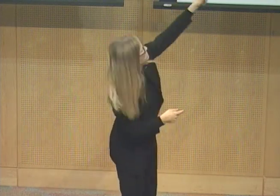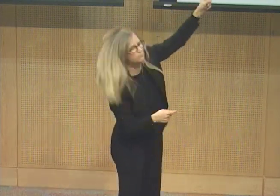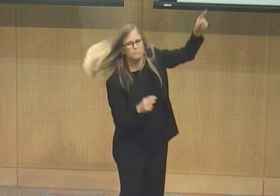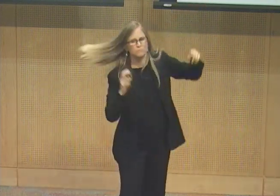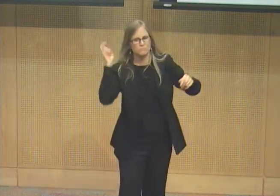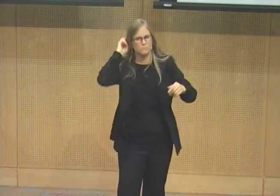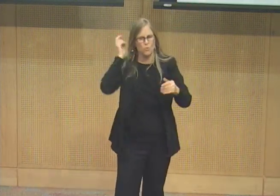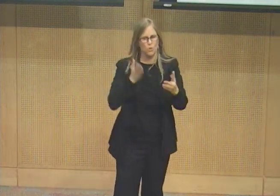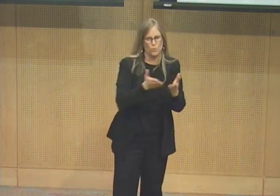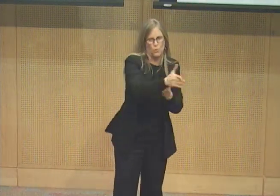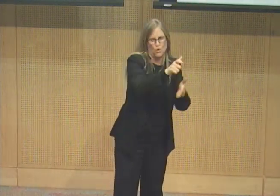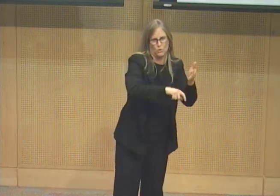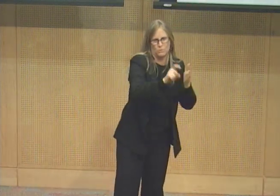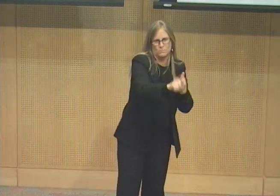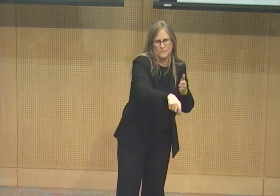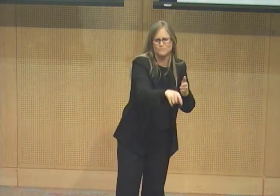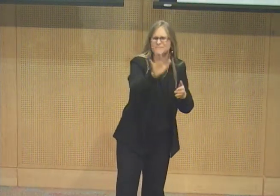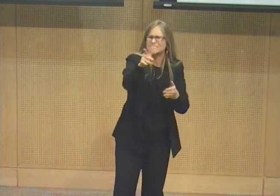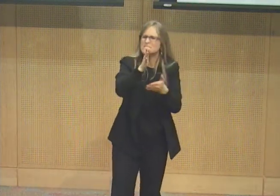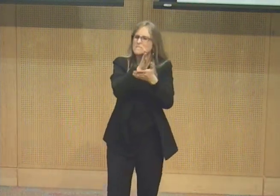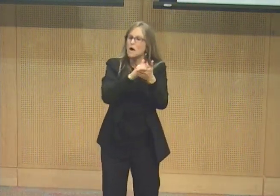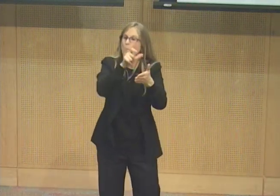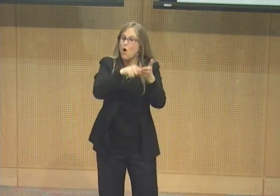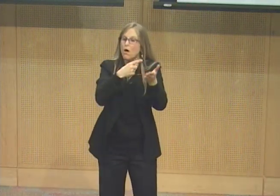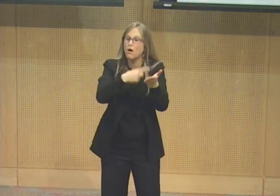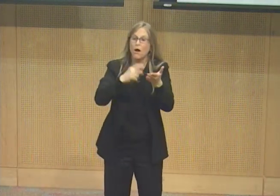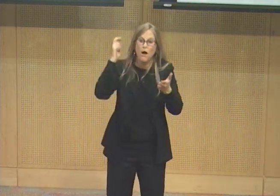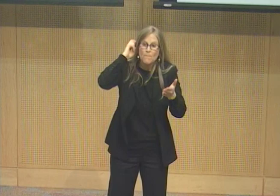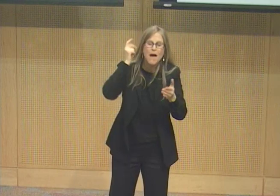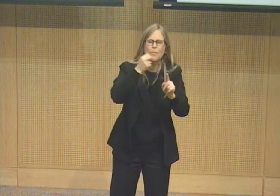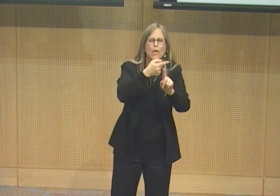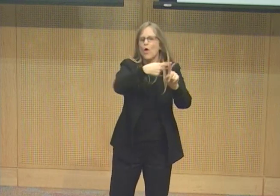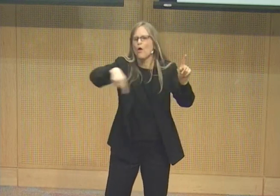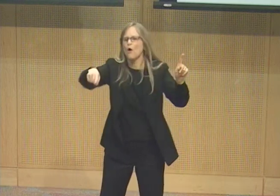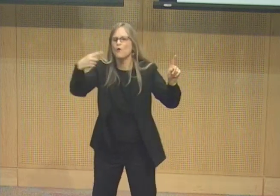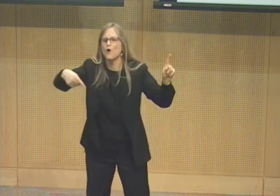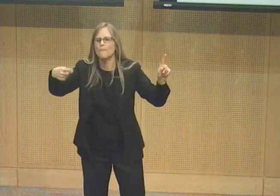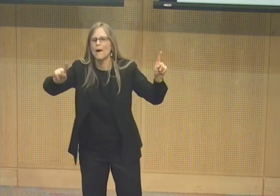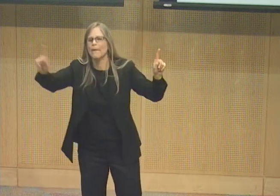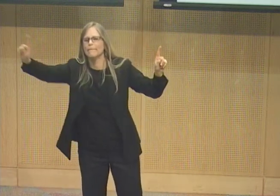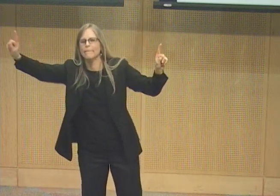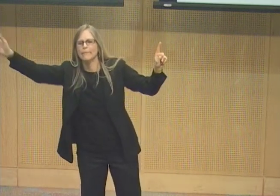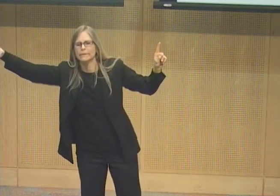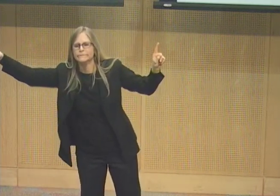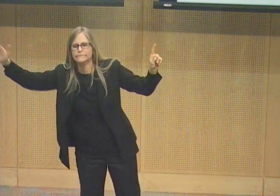The article had to discuss CI throughout its entirety.